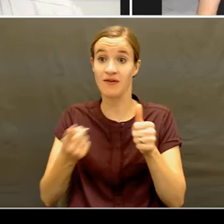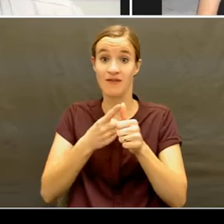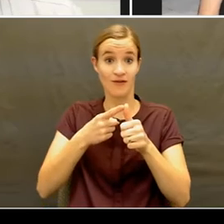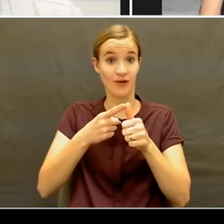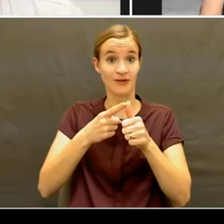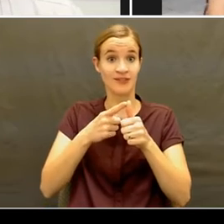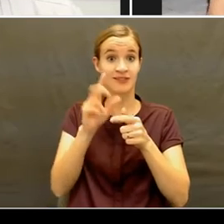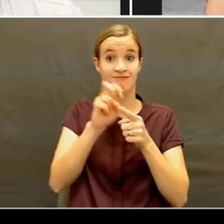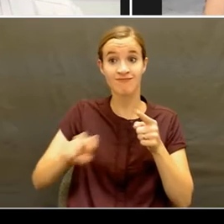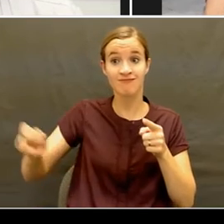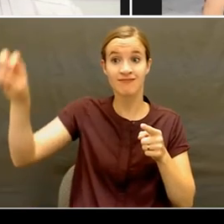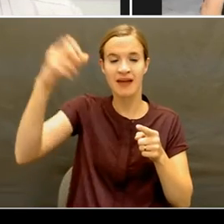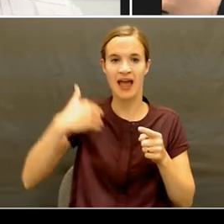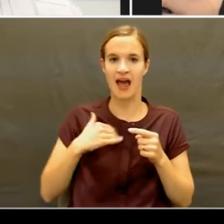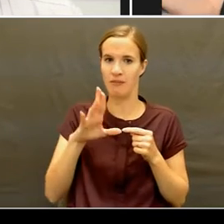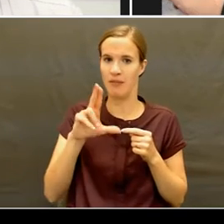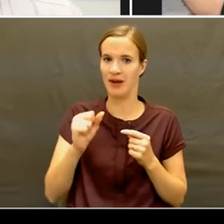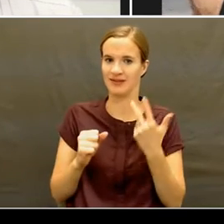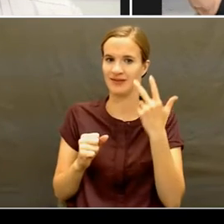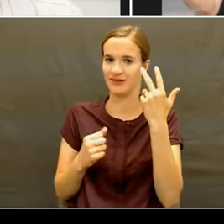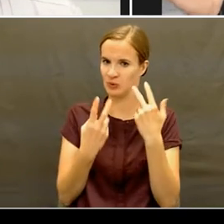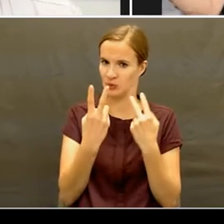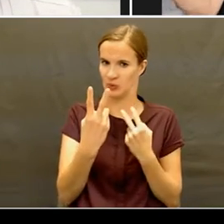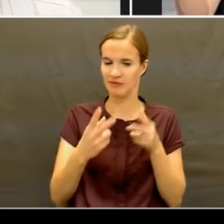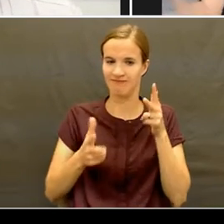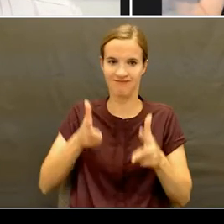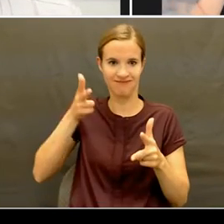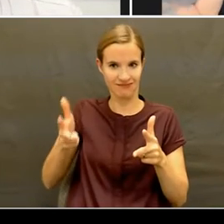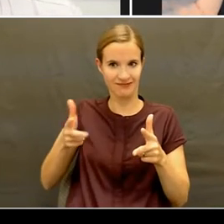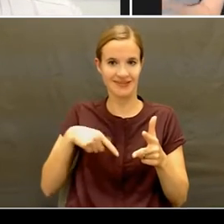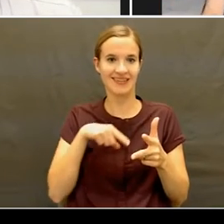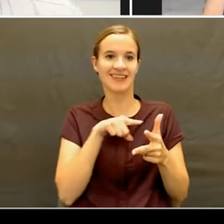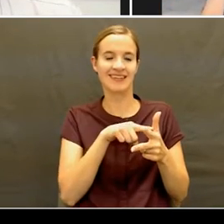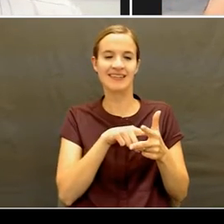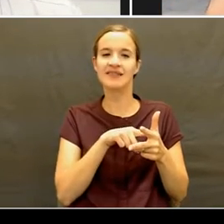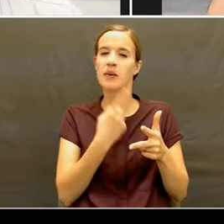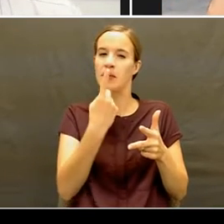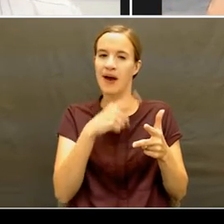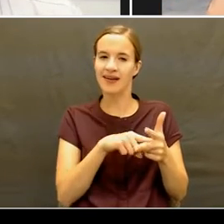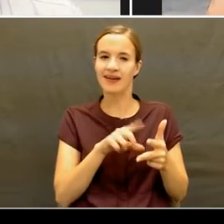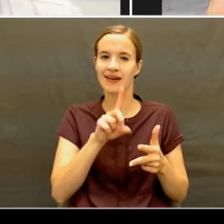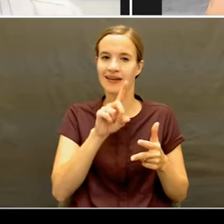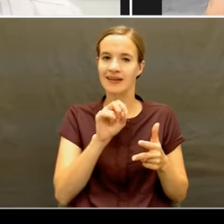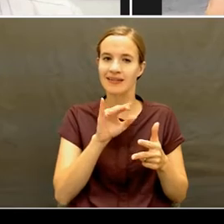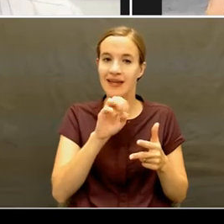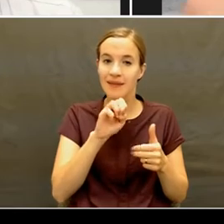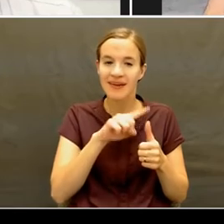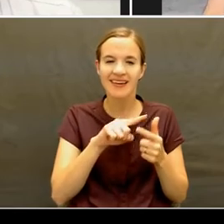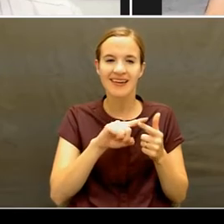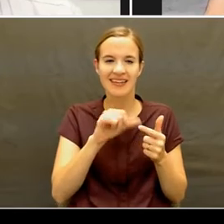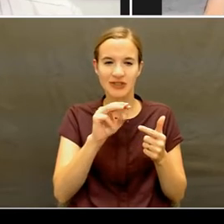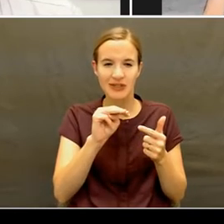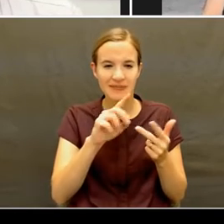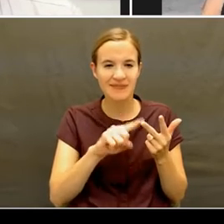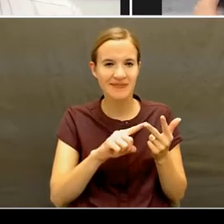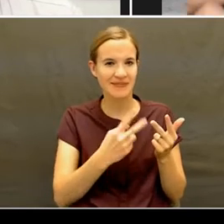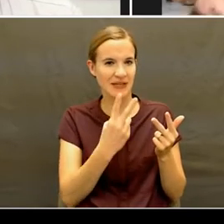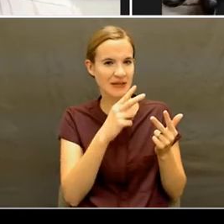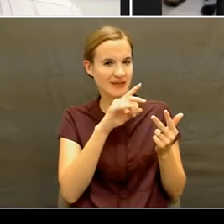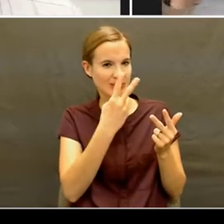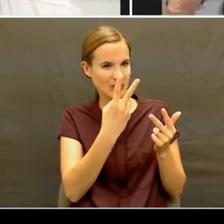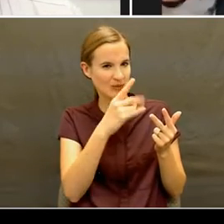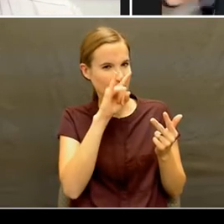was Debbie and Jim and the two kids. And then I was in the other bus which was all wrapped up in